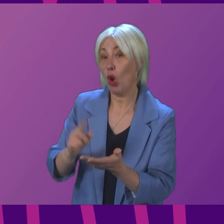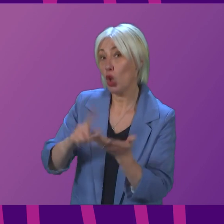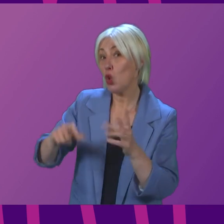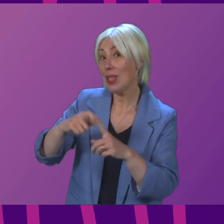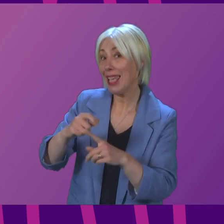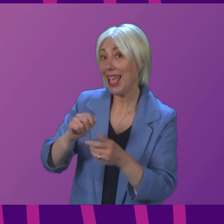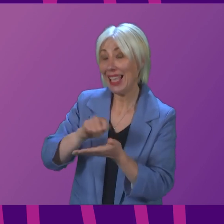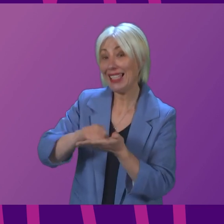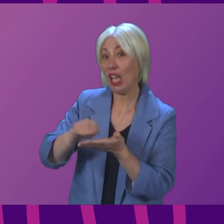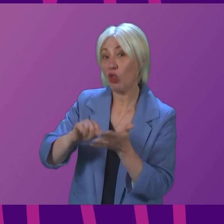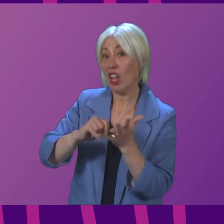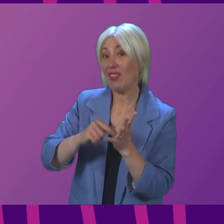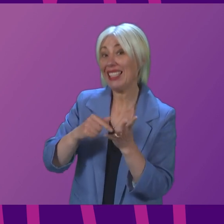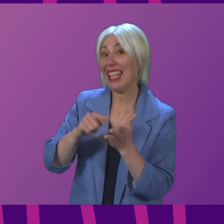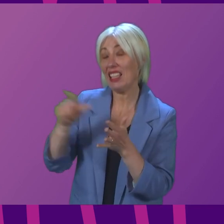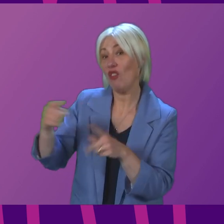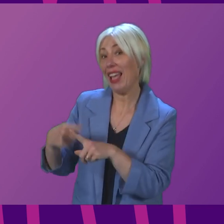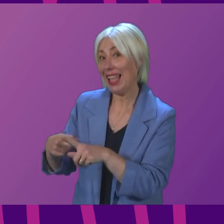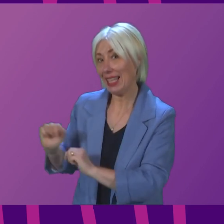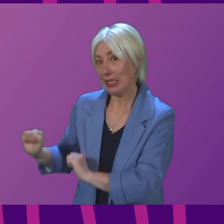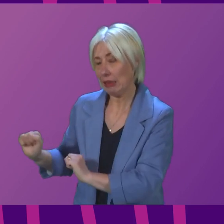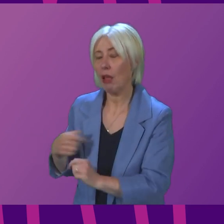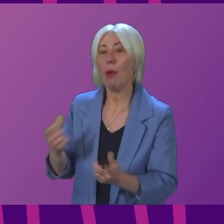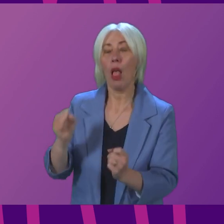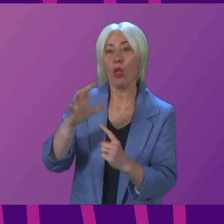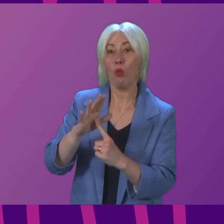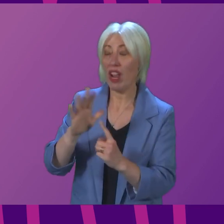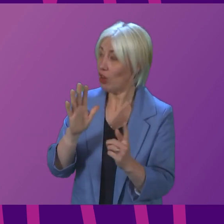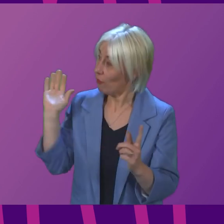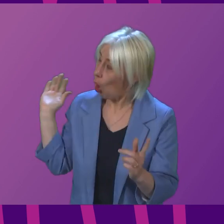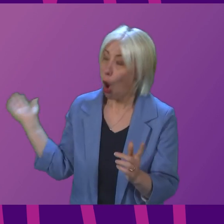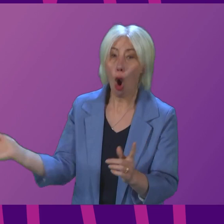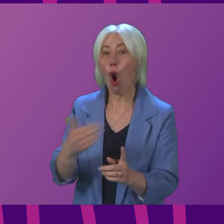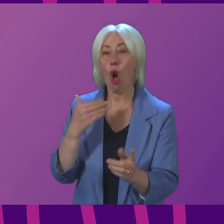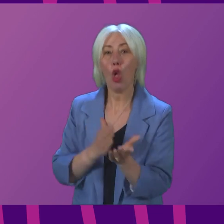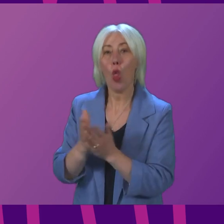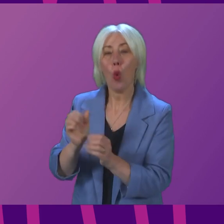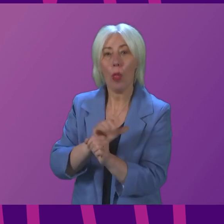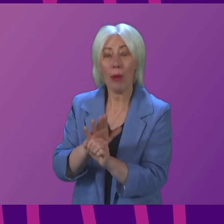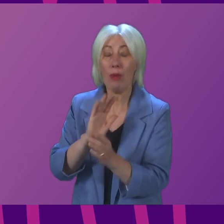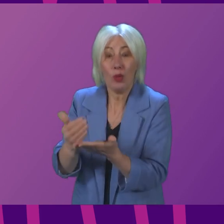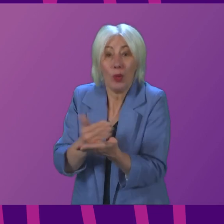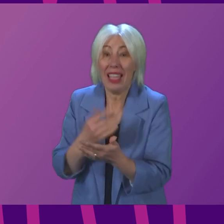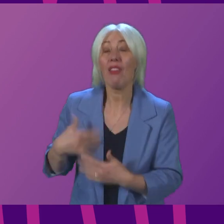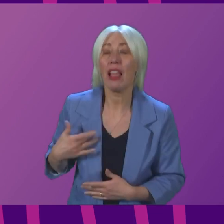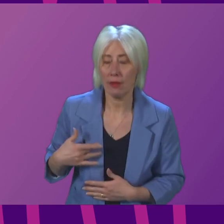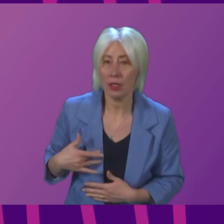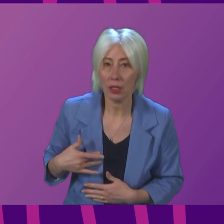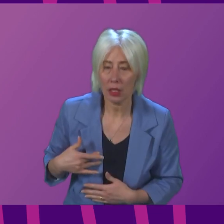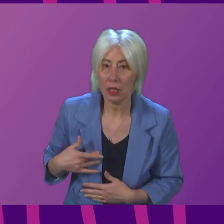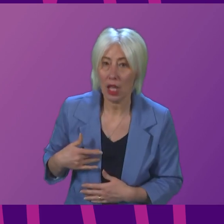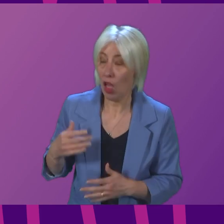During the pandemic, the priority for all of us has been to save lives at all points,